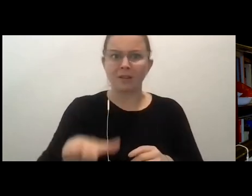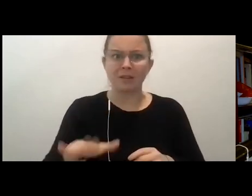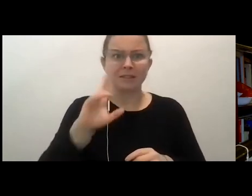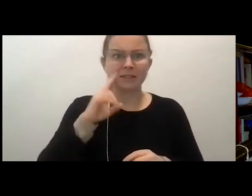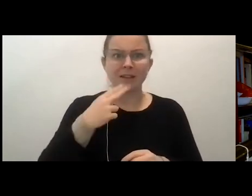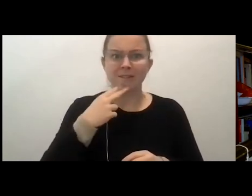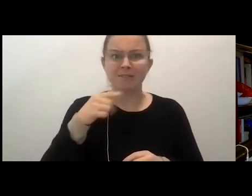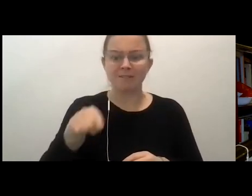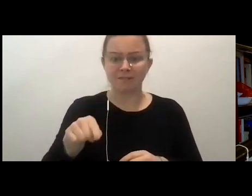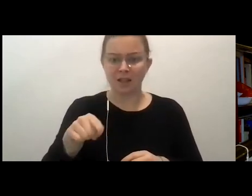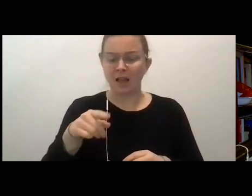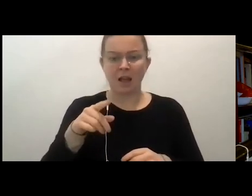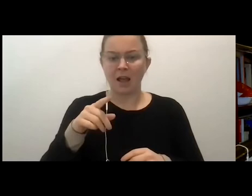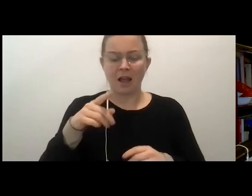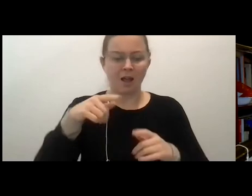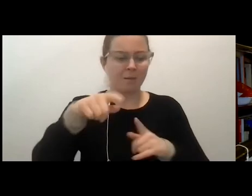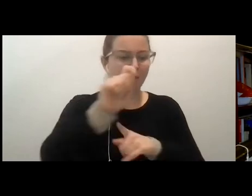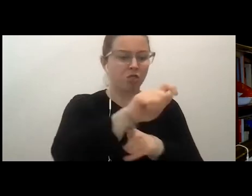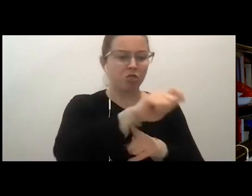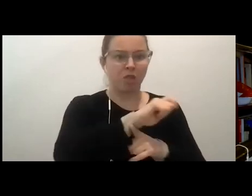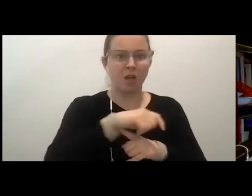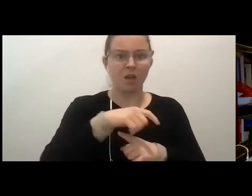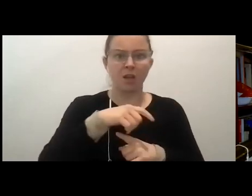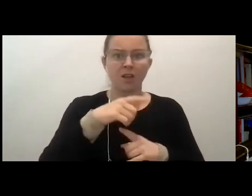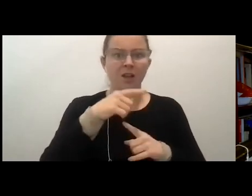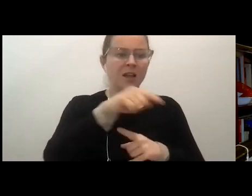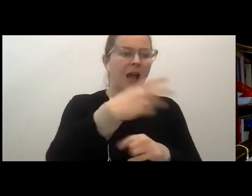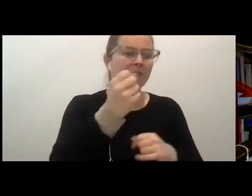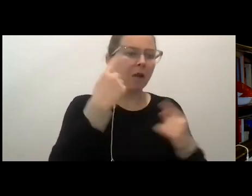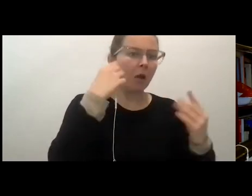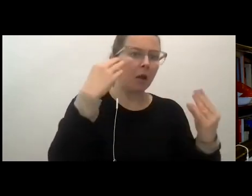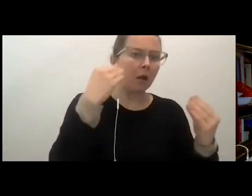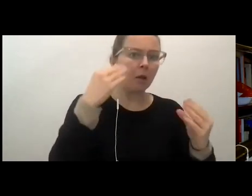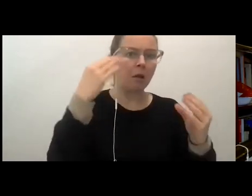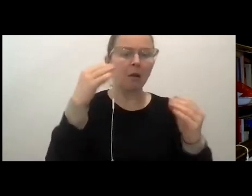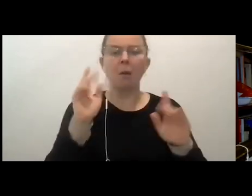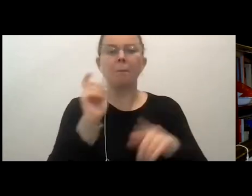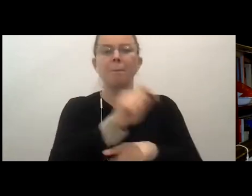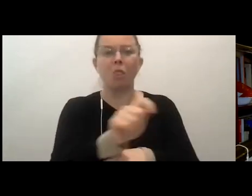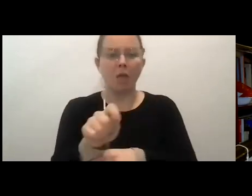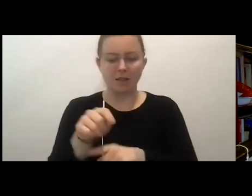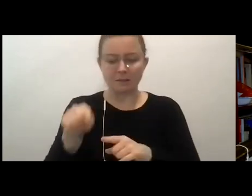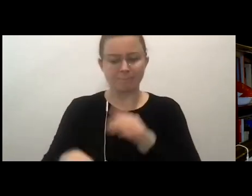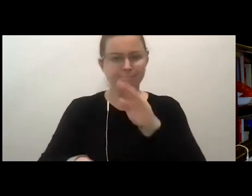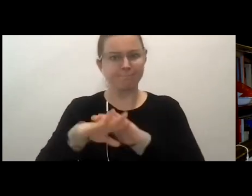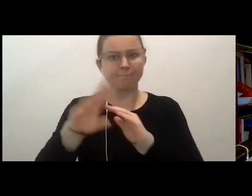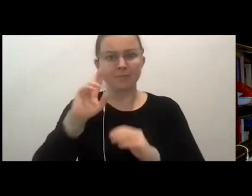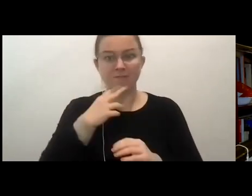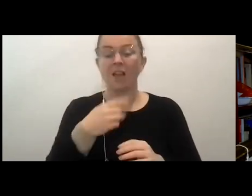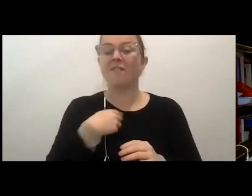kids who had hearing loss, so for those uncles of mine, those three uncles with hearing loss,